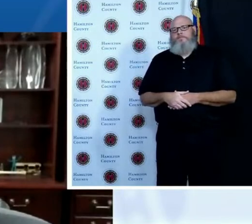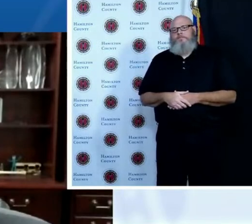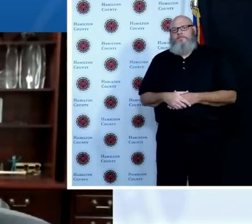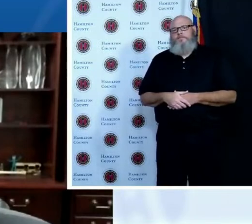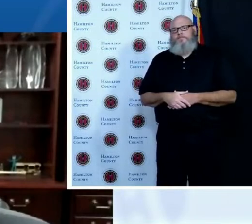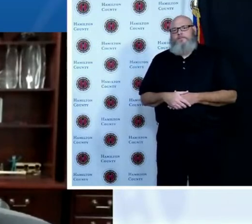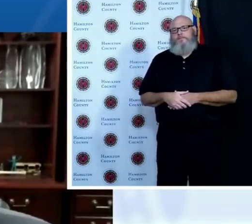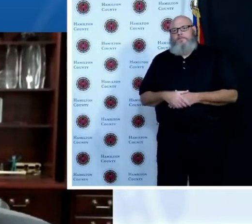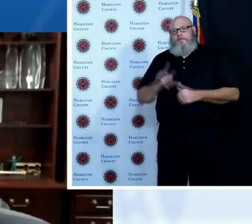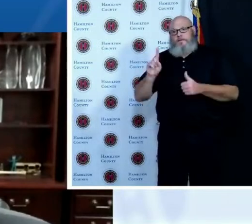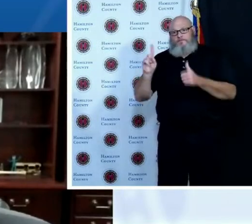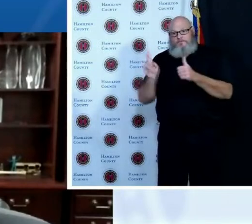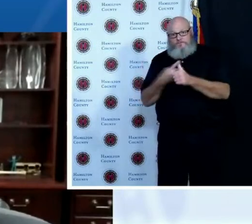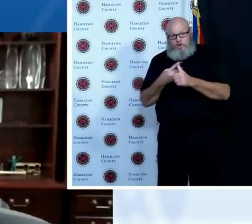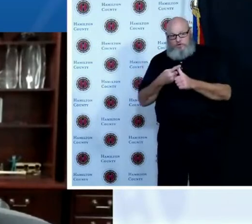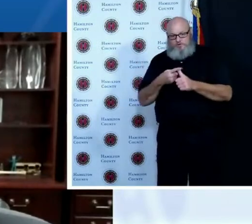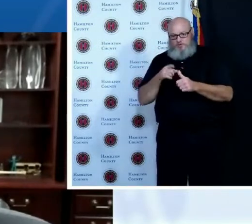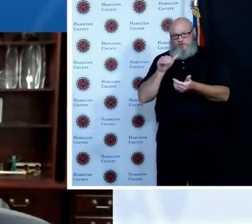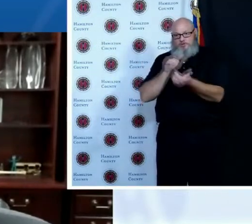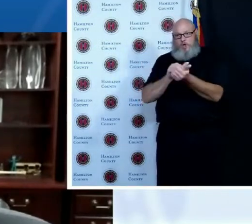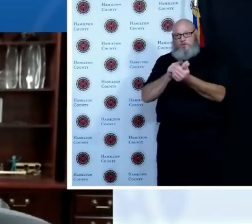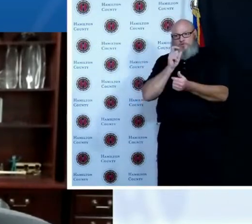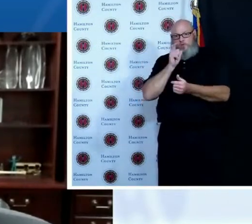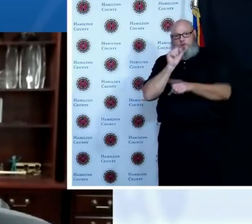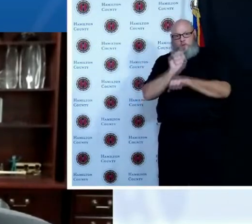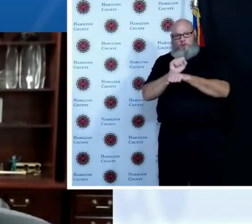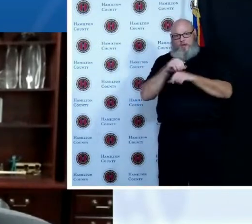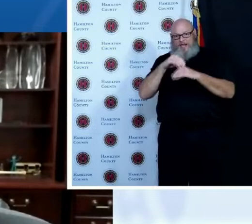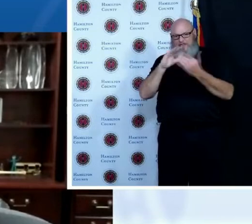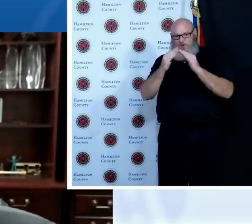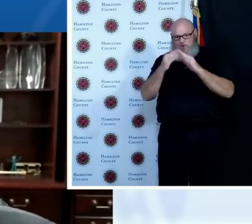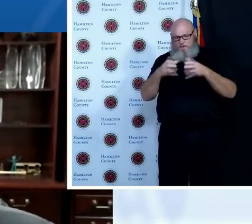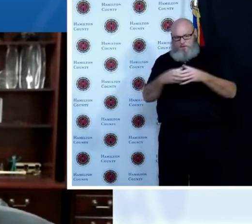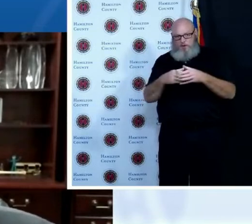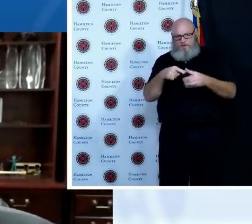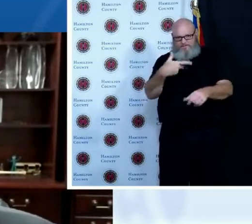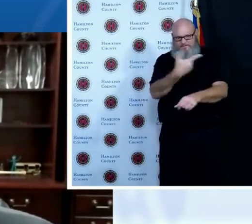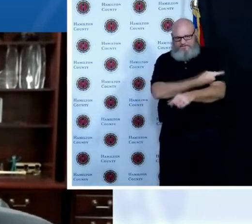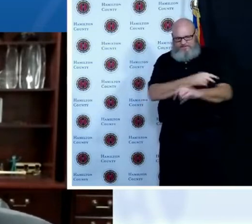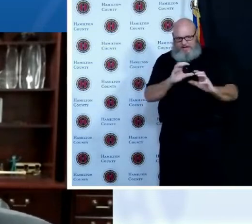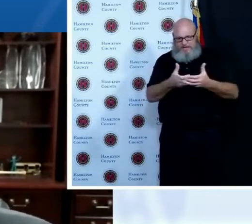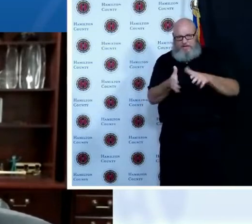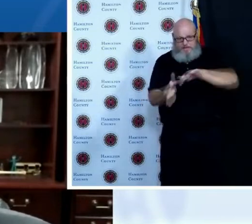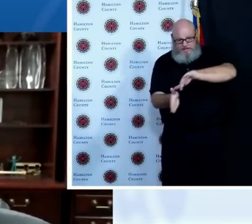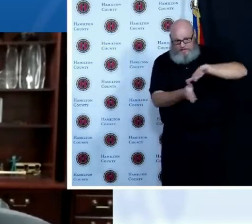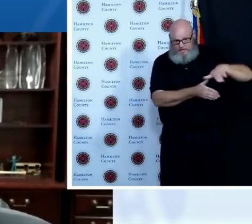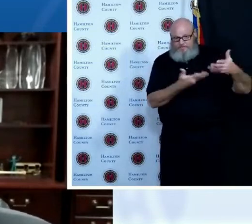we're back very much vaccinating those individuals as well you know again a large percentage of